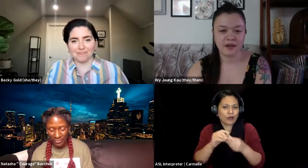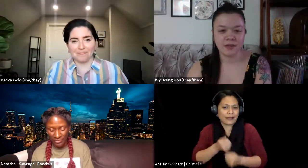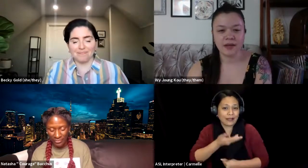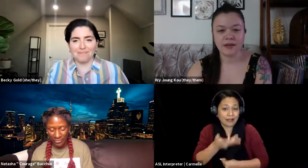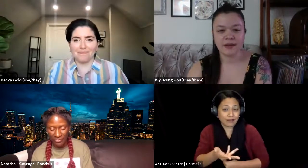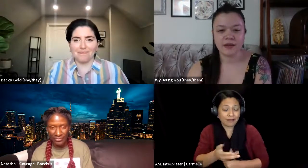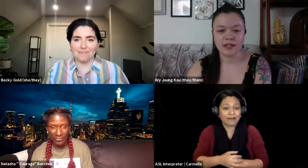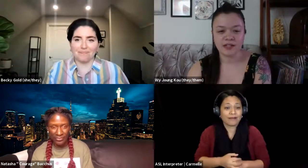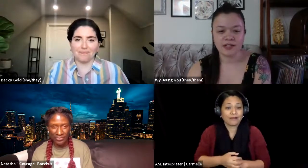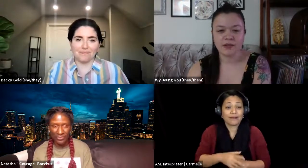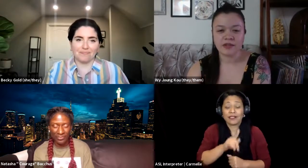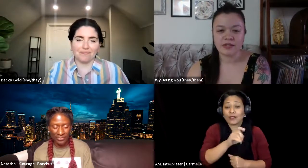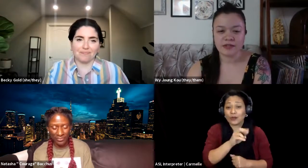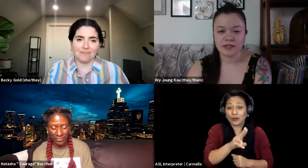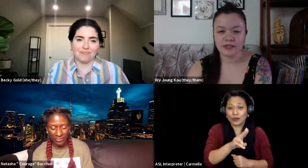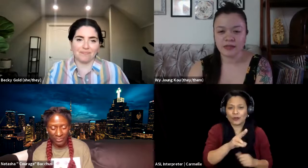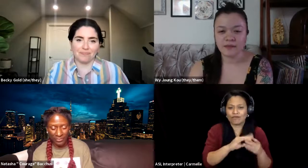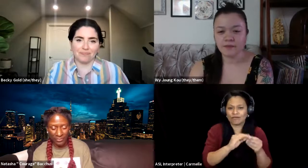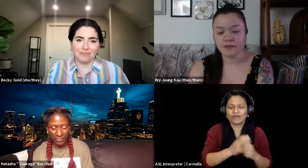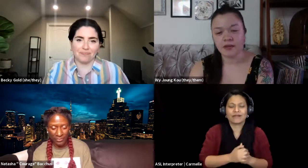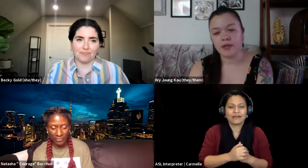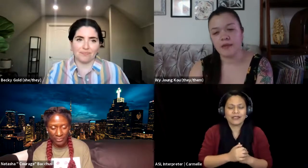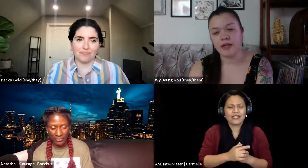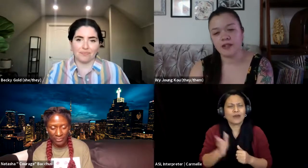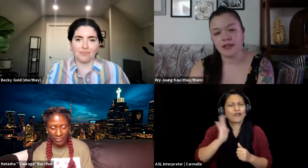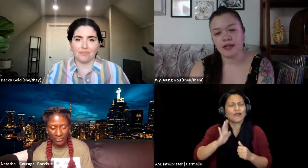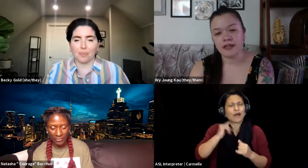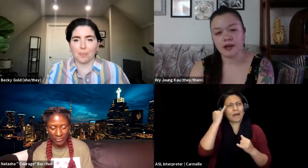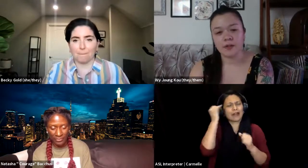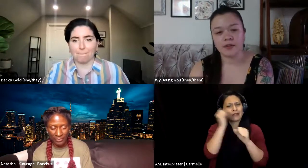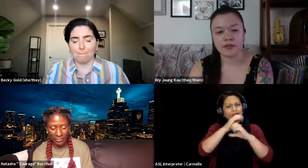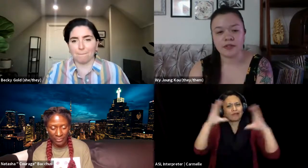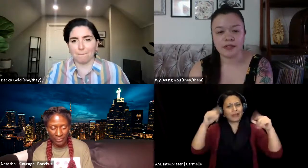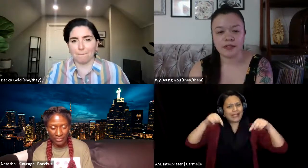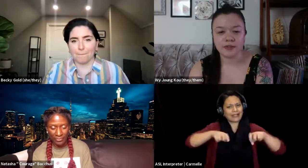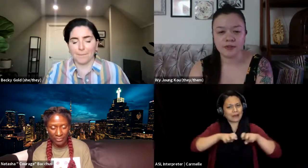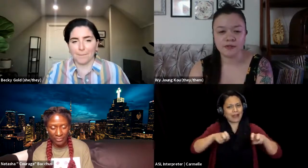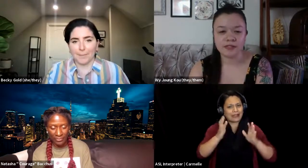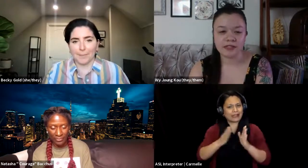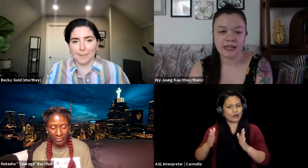when imagining what this series could be we imagined it as an opportunity to facilitate